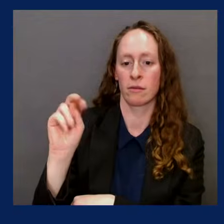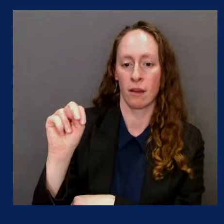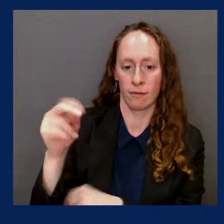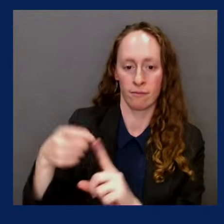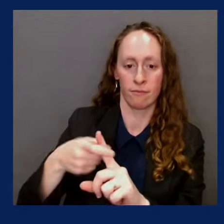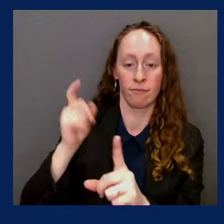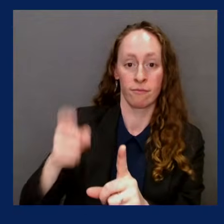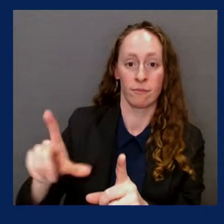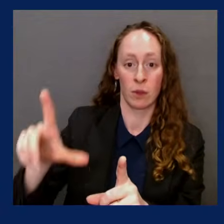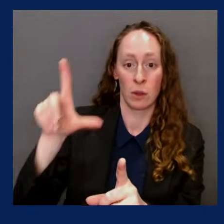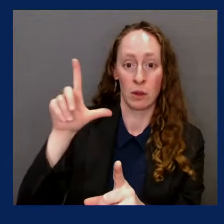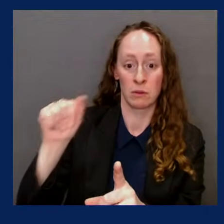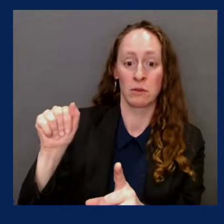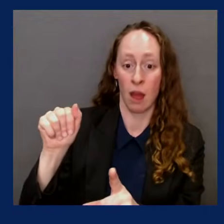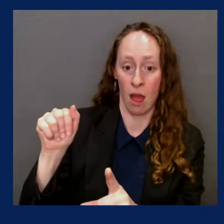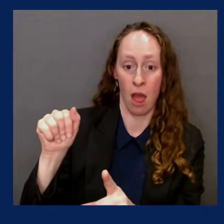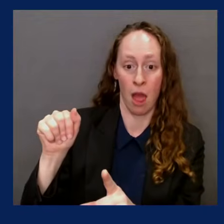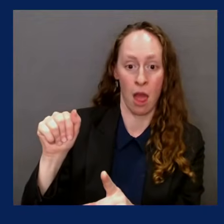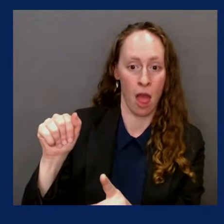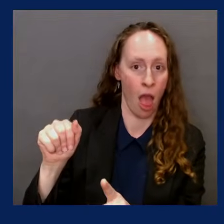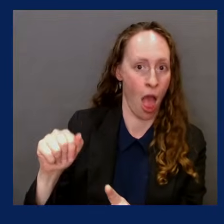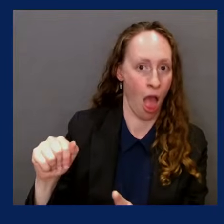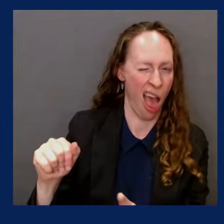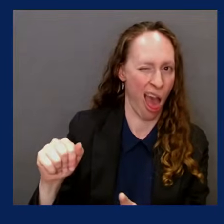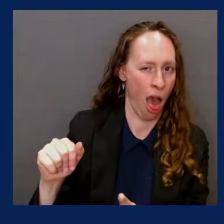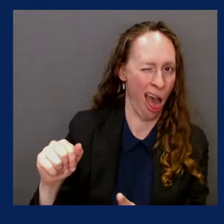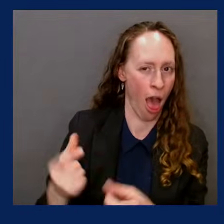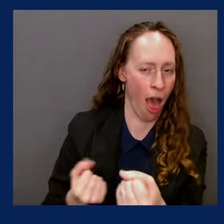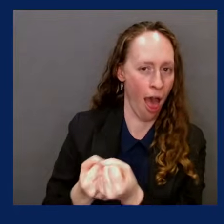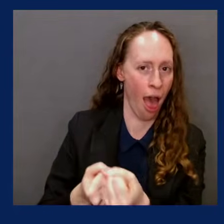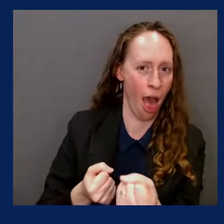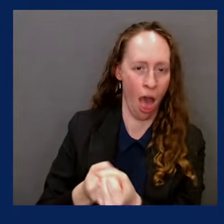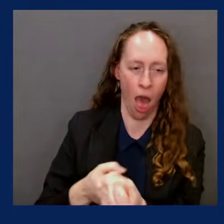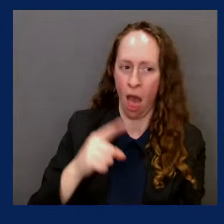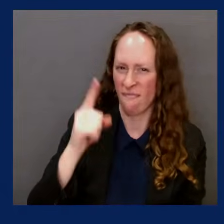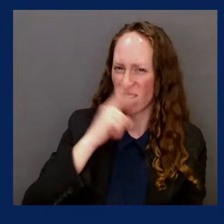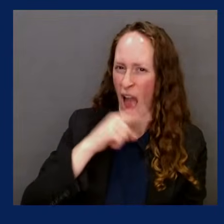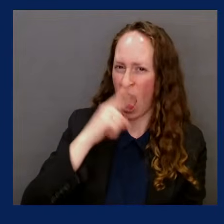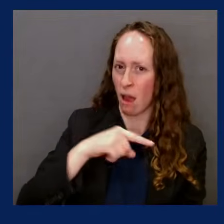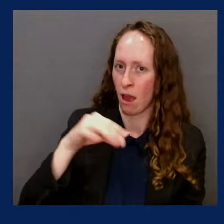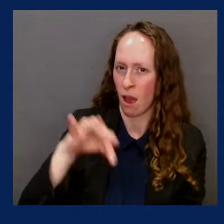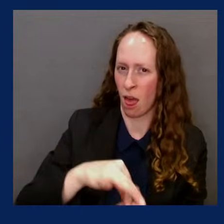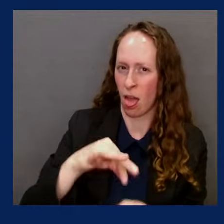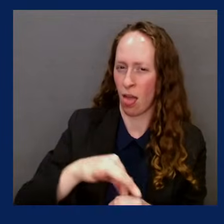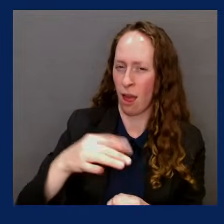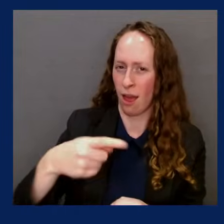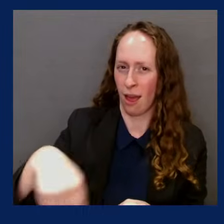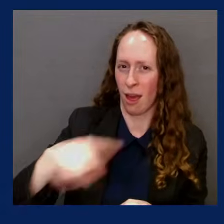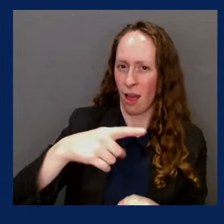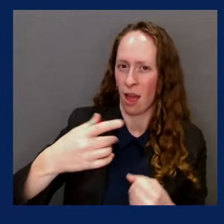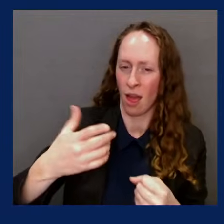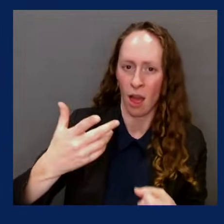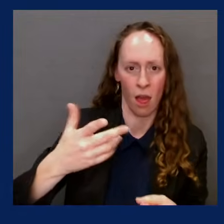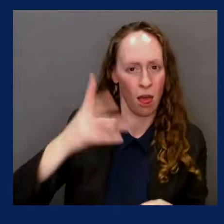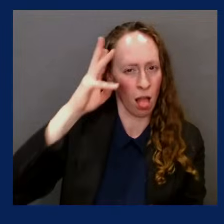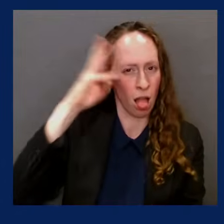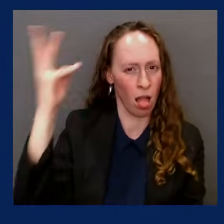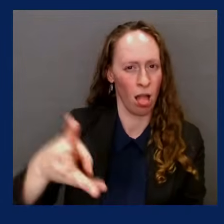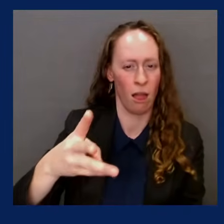He encouraged his colleagues to join a lawsuit to invalidate the results of four states. So, if you win reelection in 2024,